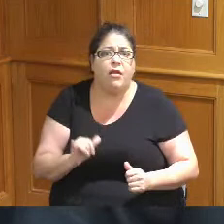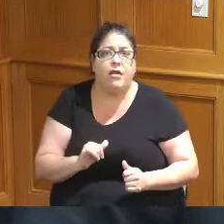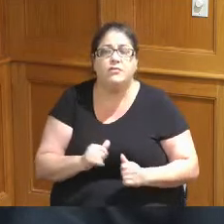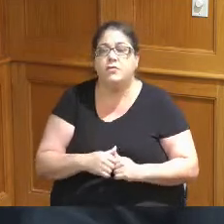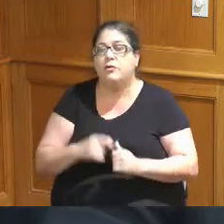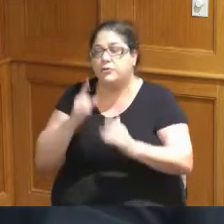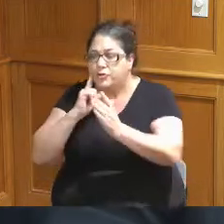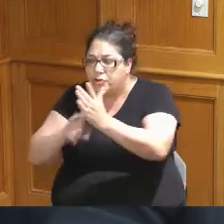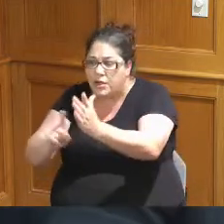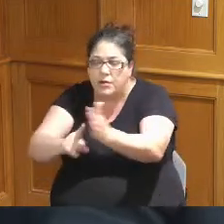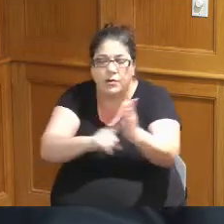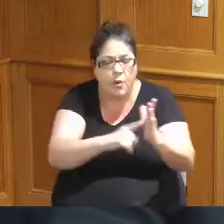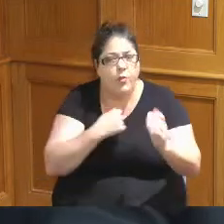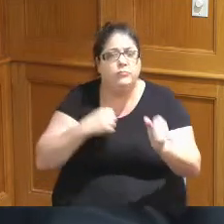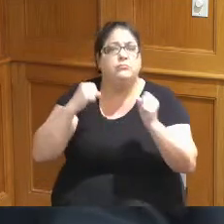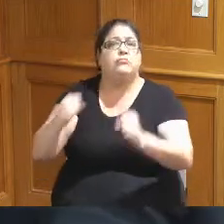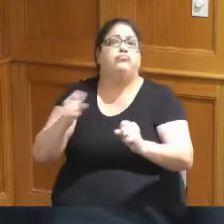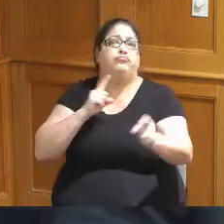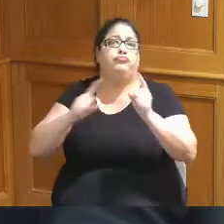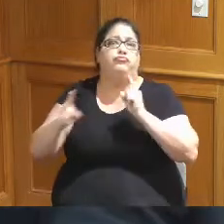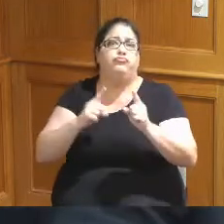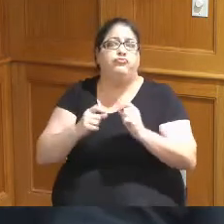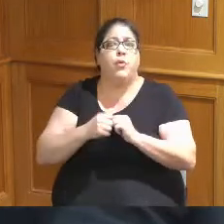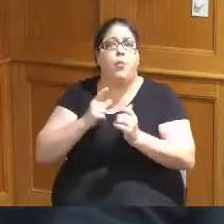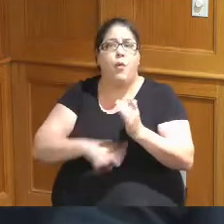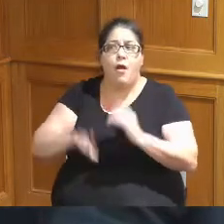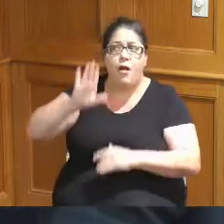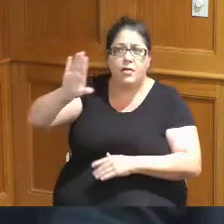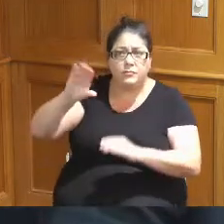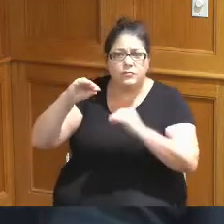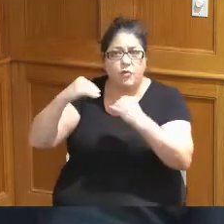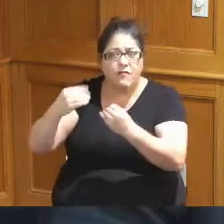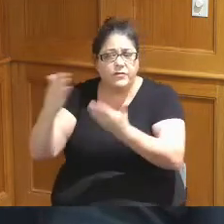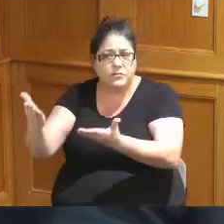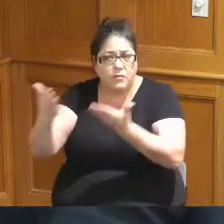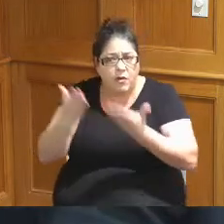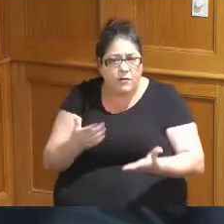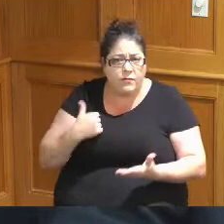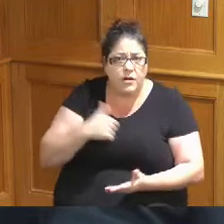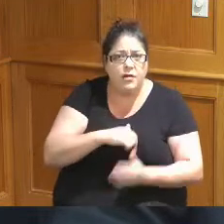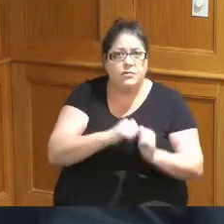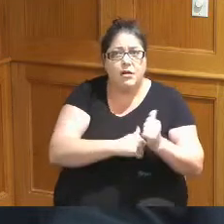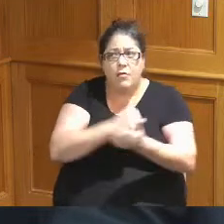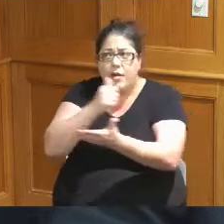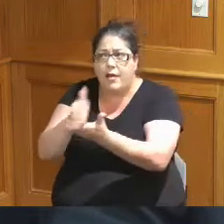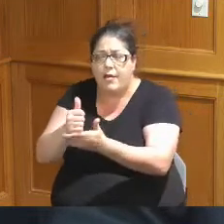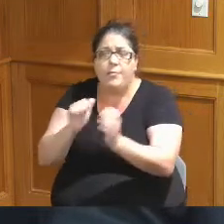we had a pretty robust conversation about what his Office offers and how we are doing in general in